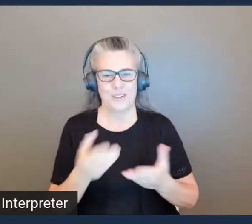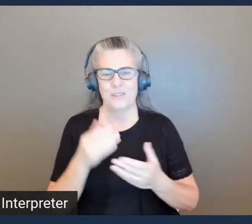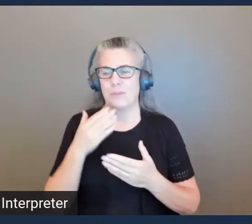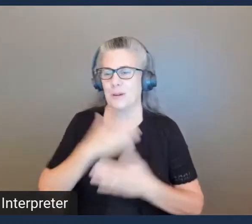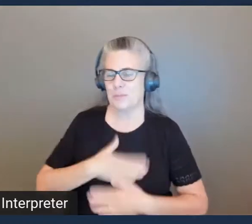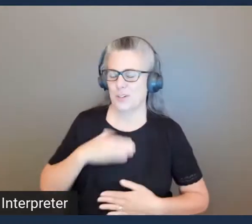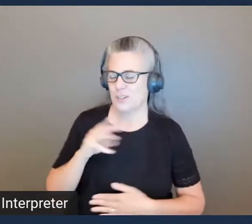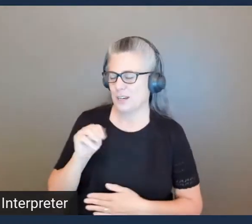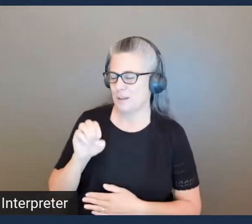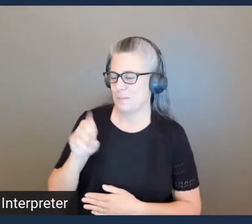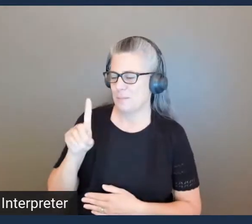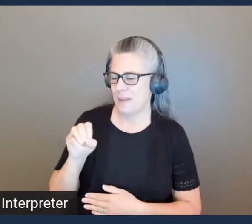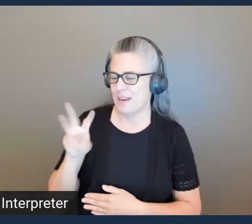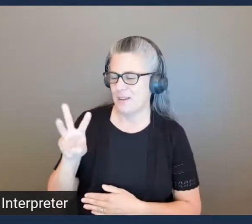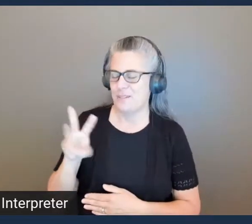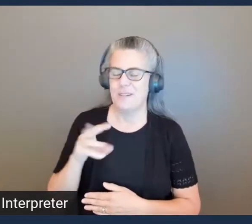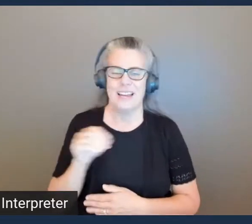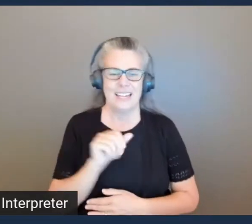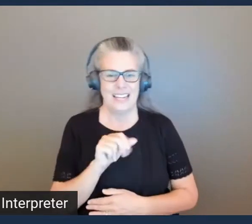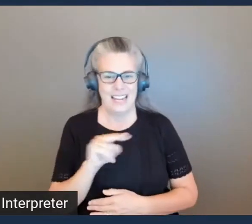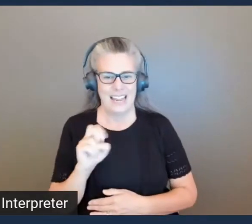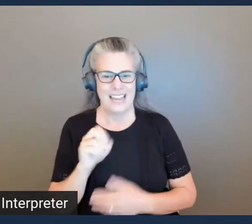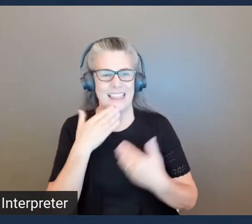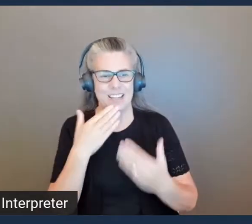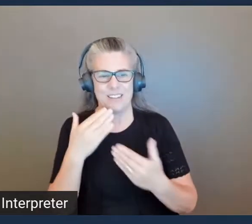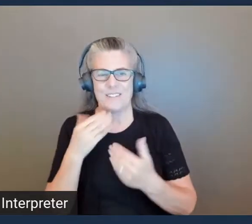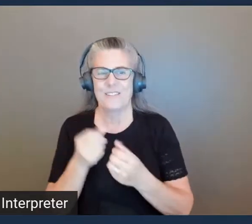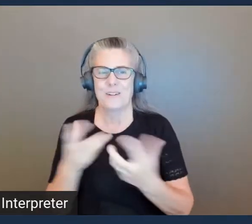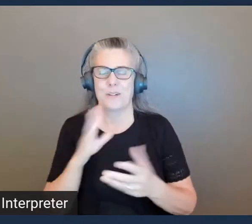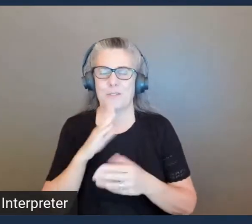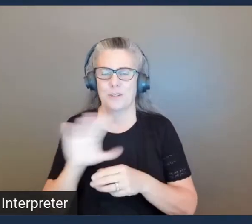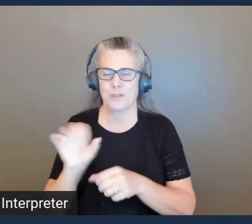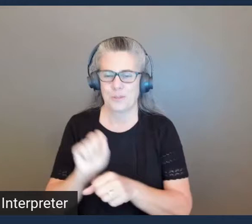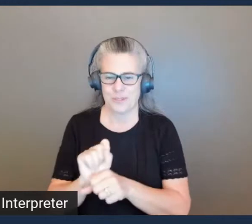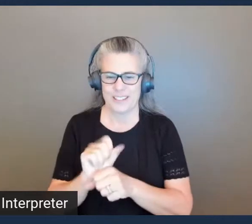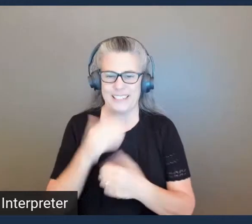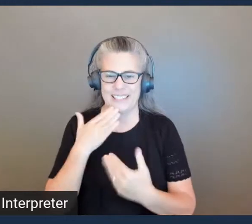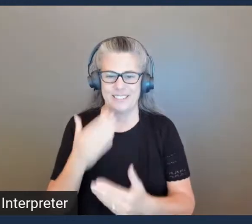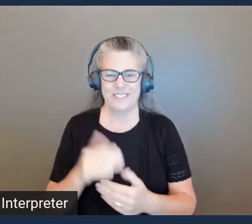for the lovely things they're doing. So thank you very much for all your effort. Kyle.